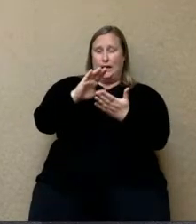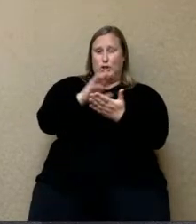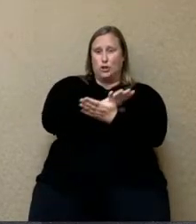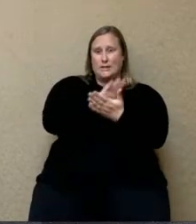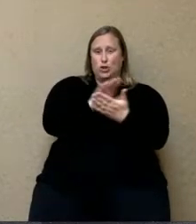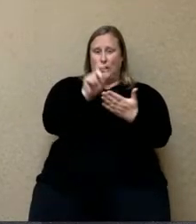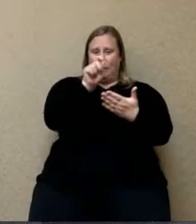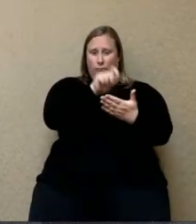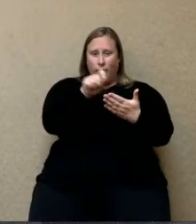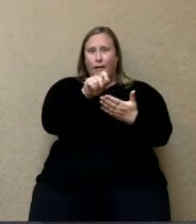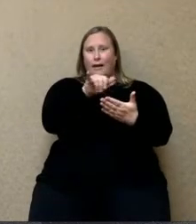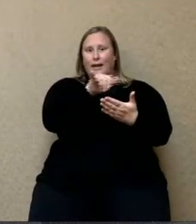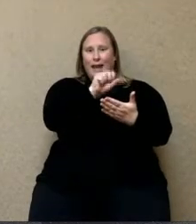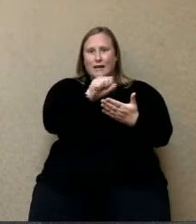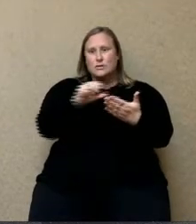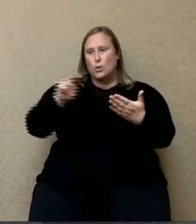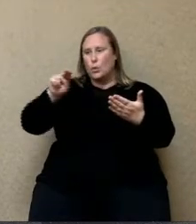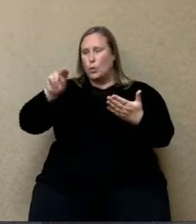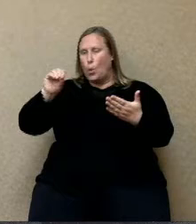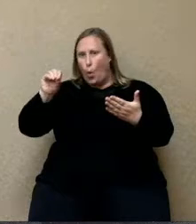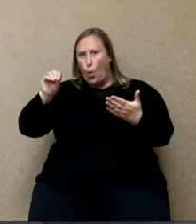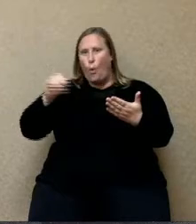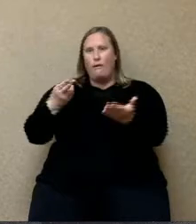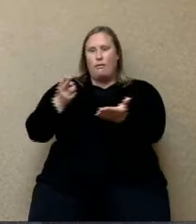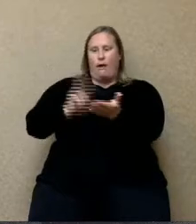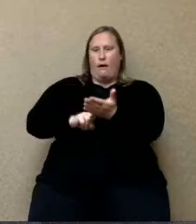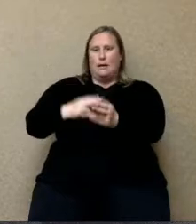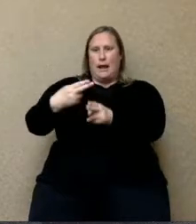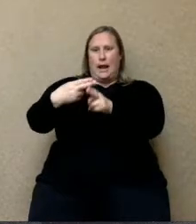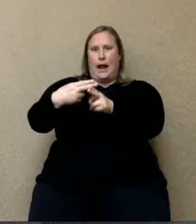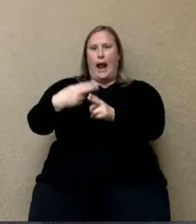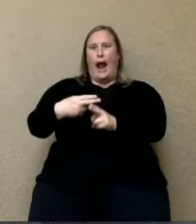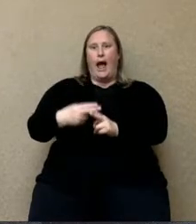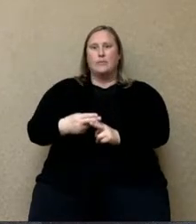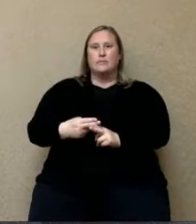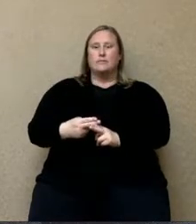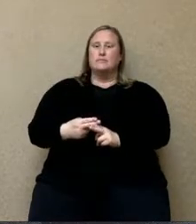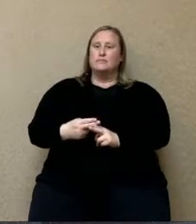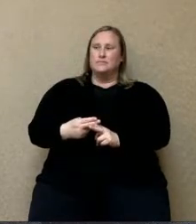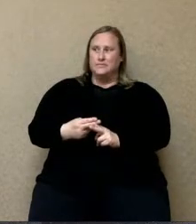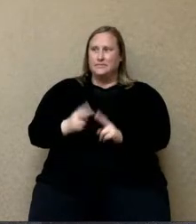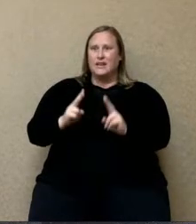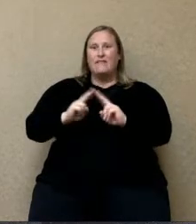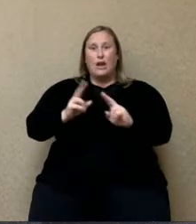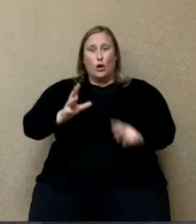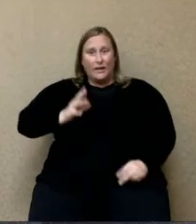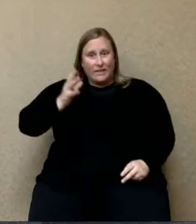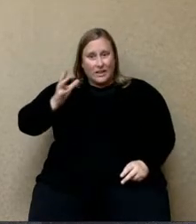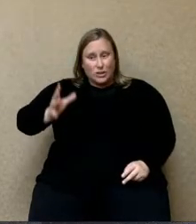circle yes or no, and then they even signed their name to make it like really official. You guys are adults.